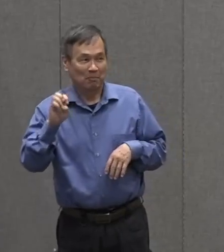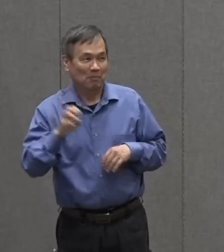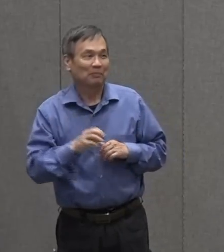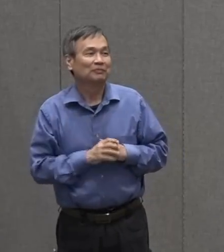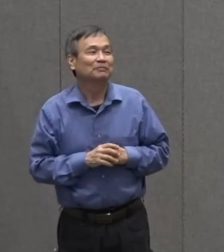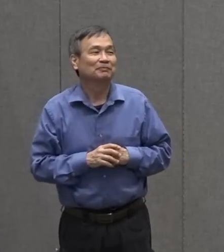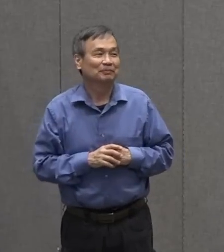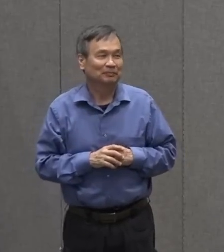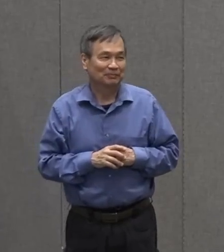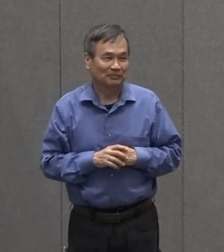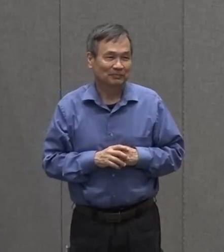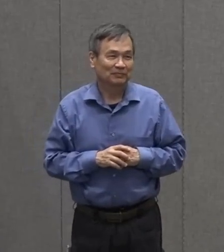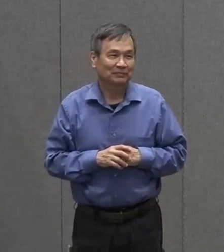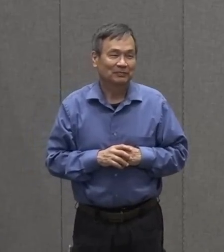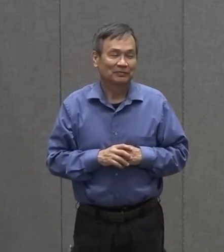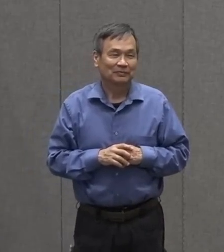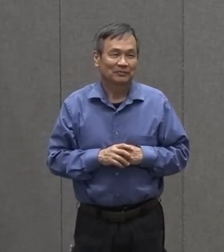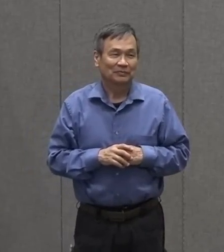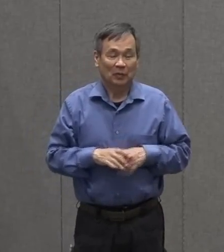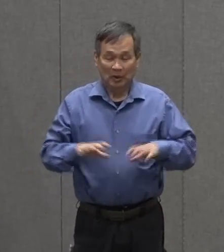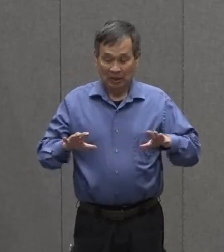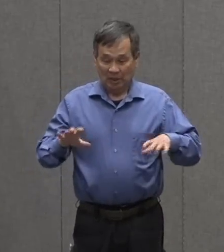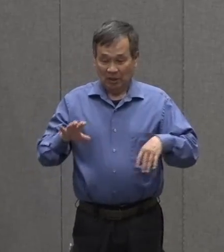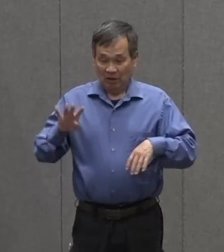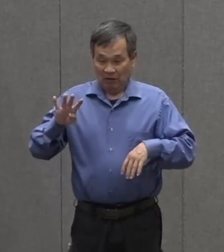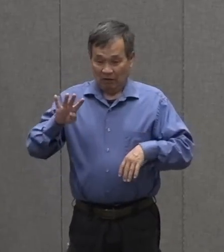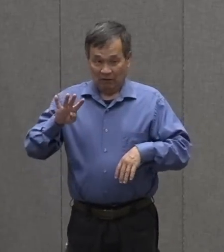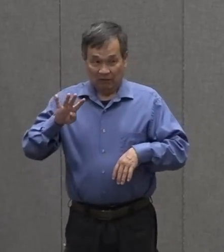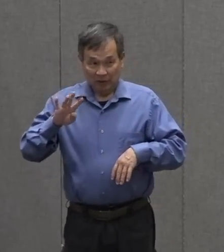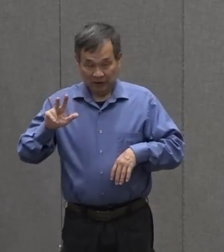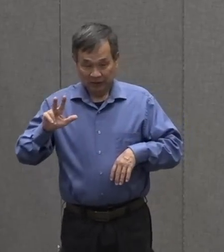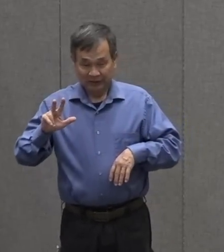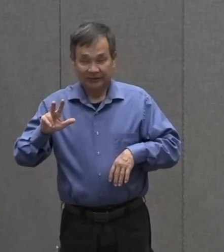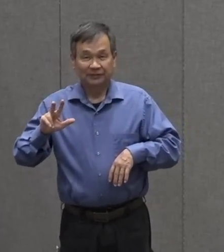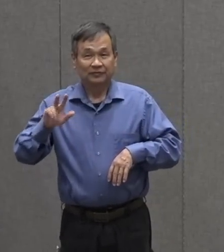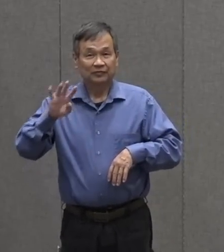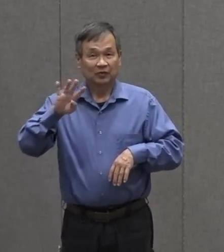Right? - Yeah. All right. So we had 43 is prime, is 45 prime.